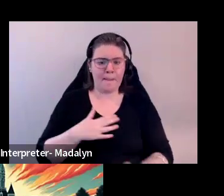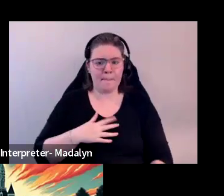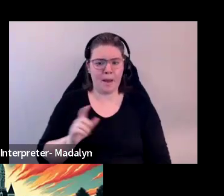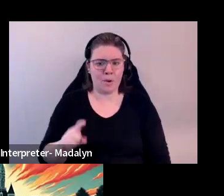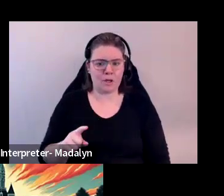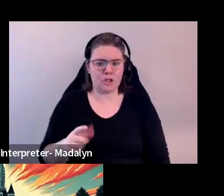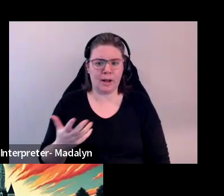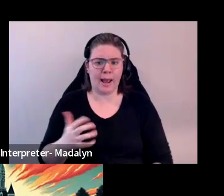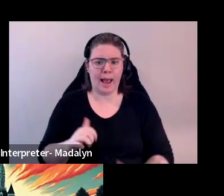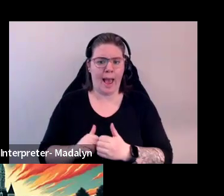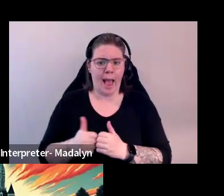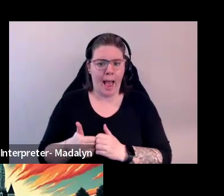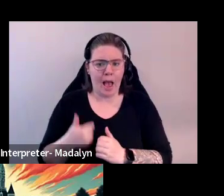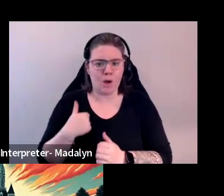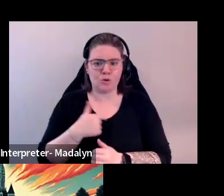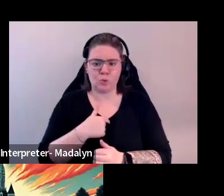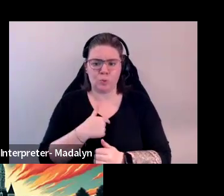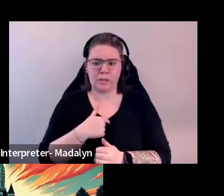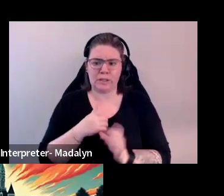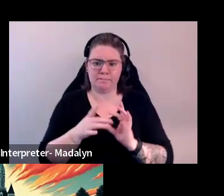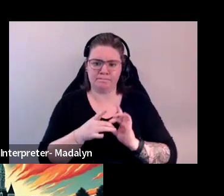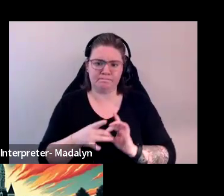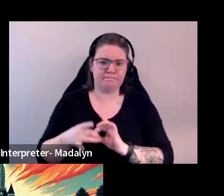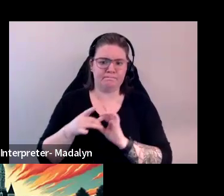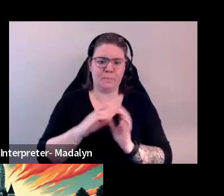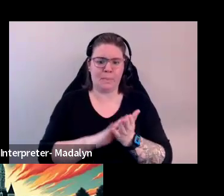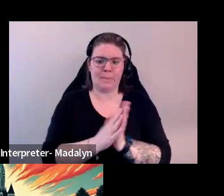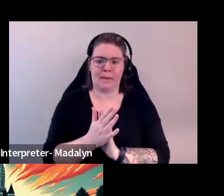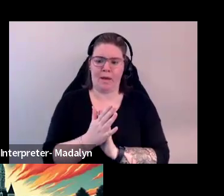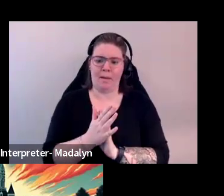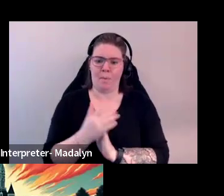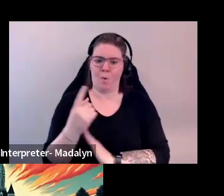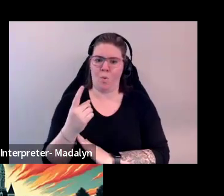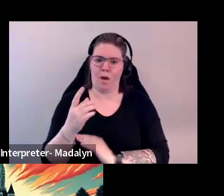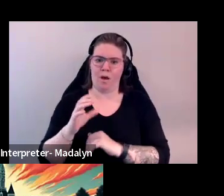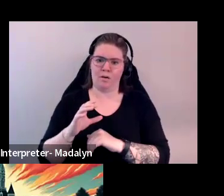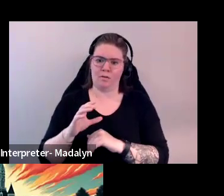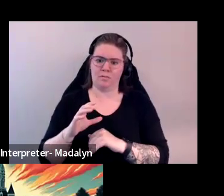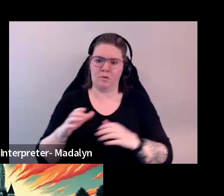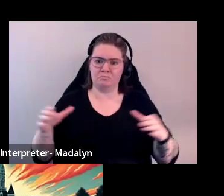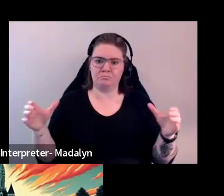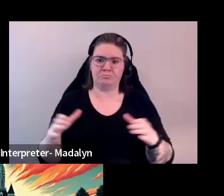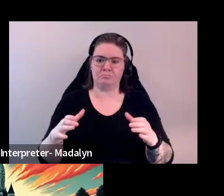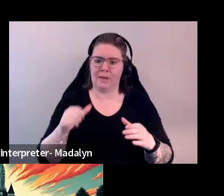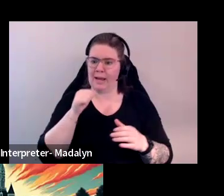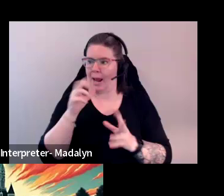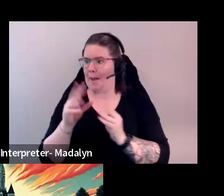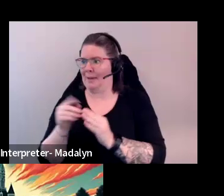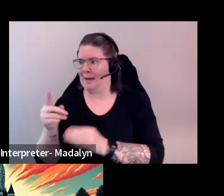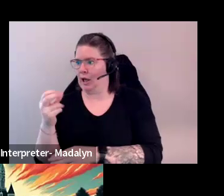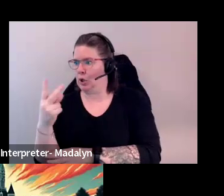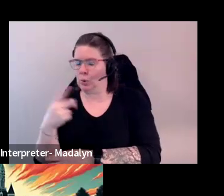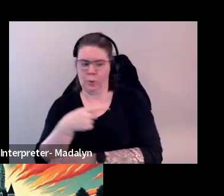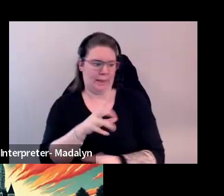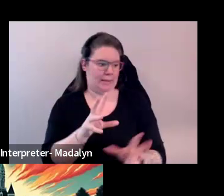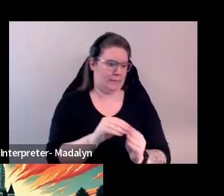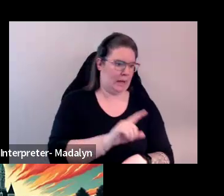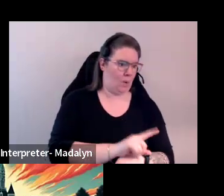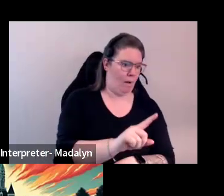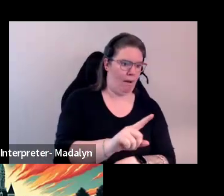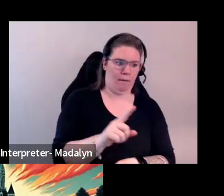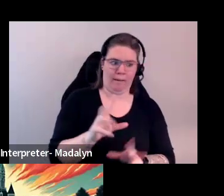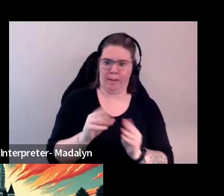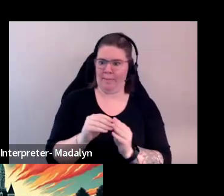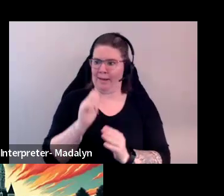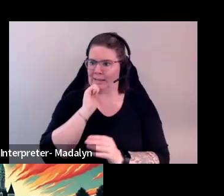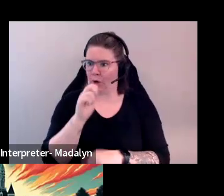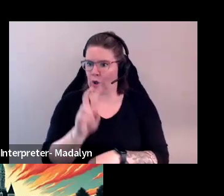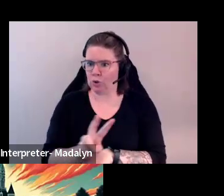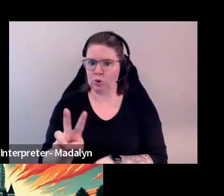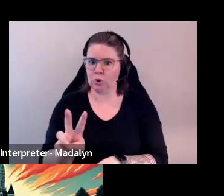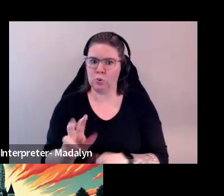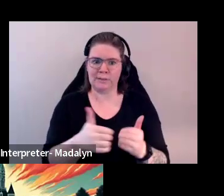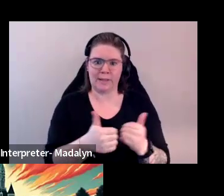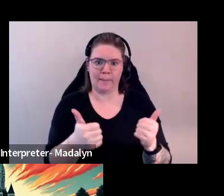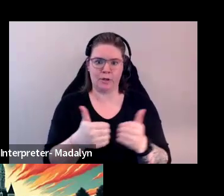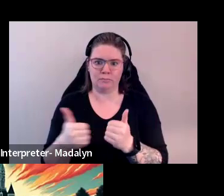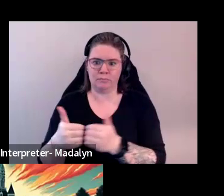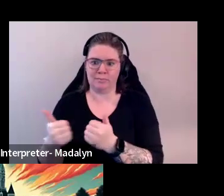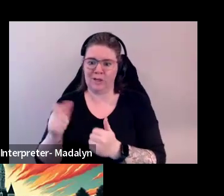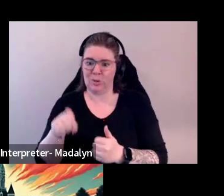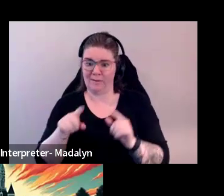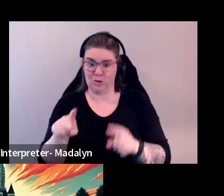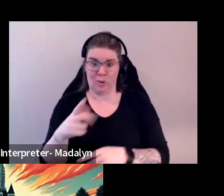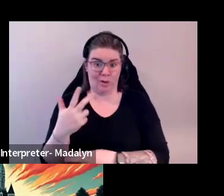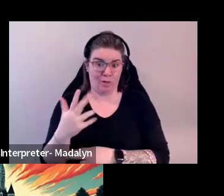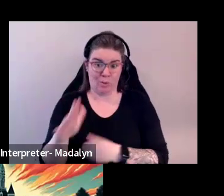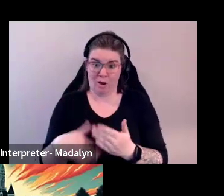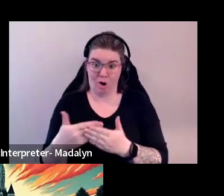Brooke Wilson (she/her): How do we unite and become a unified force instead of okay. Well, there's this meeting at noon, and there's this meeting at one. And there's this meeting tomorrow at 2 and you have to go to all 3 of them, and they're 3 different groups. And it's like.